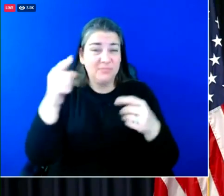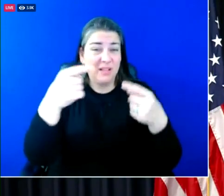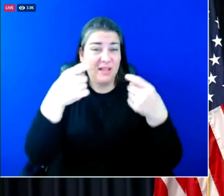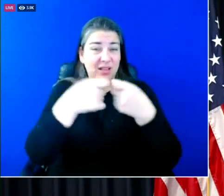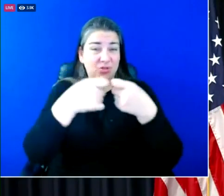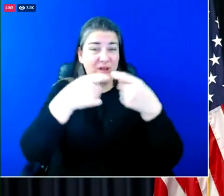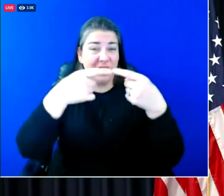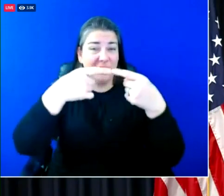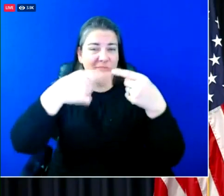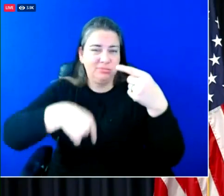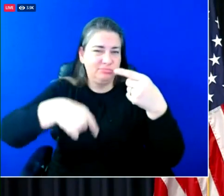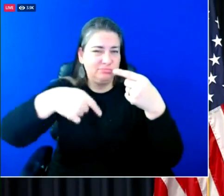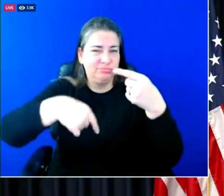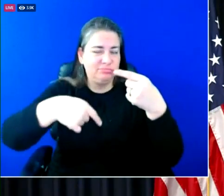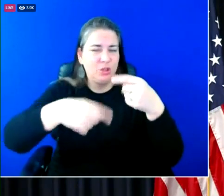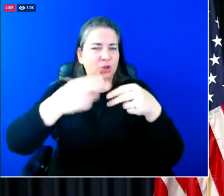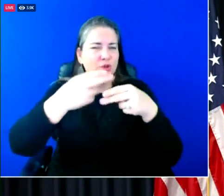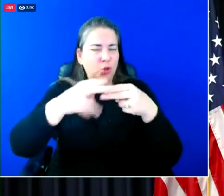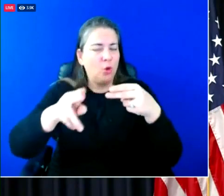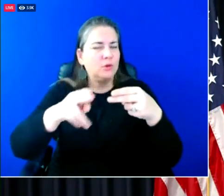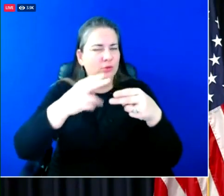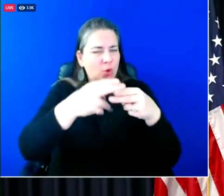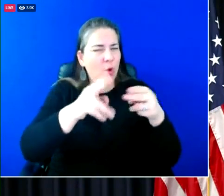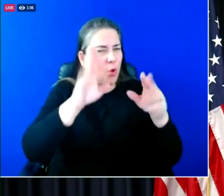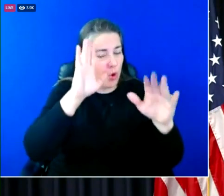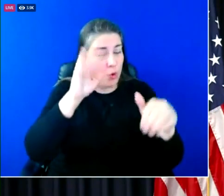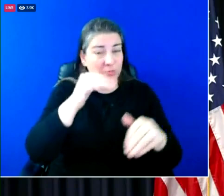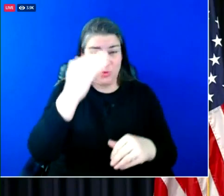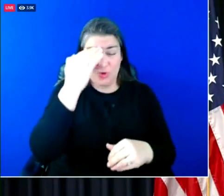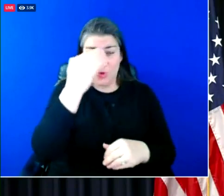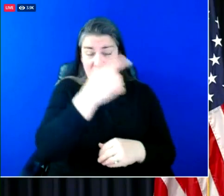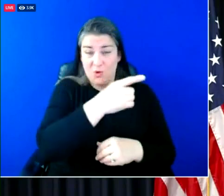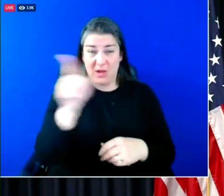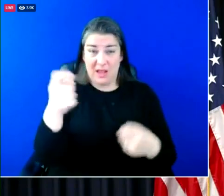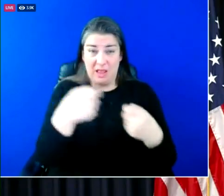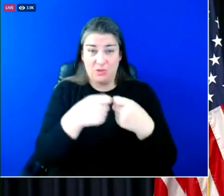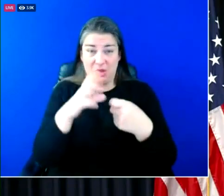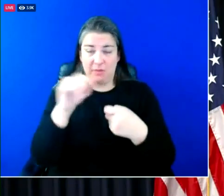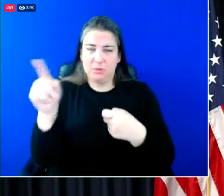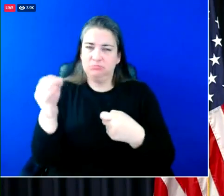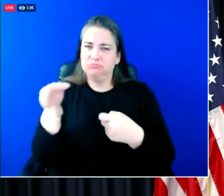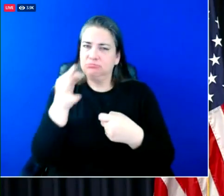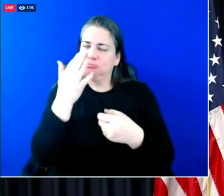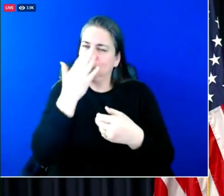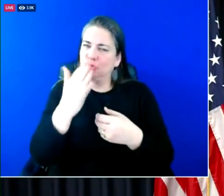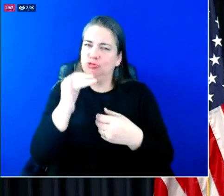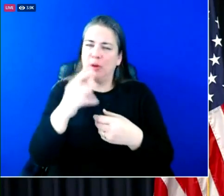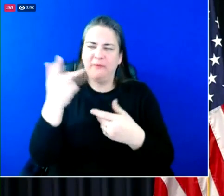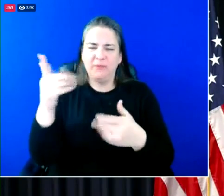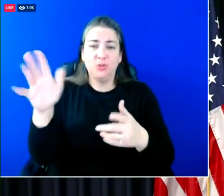exceptional job of trimming around major power lines. The comparison is